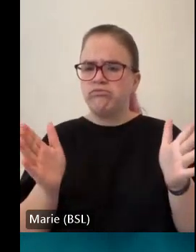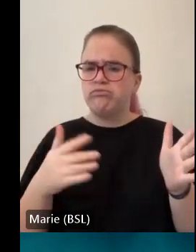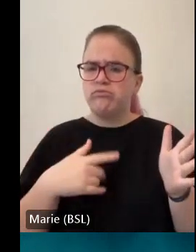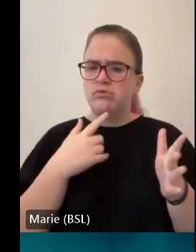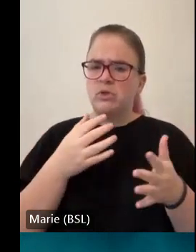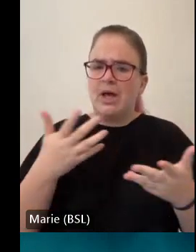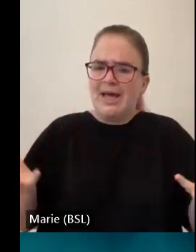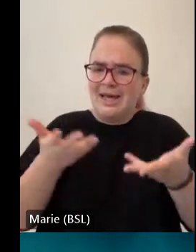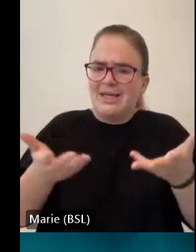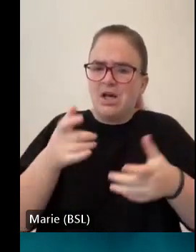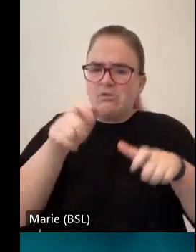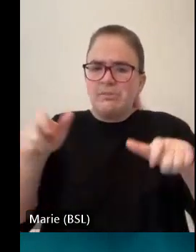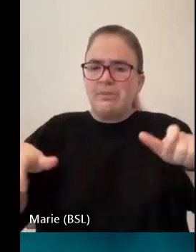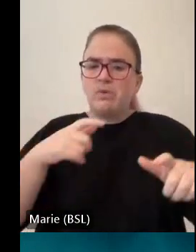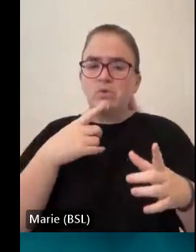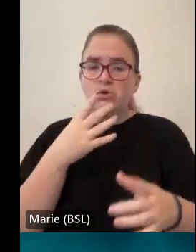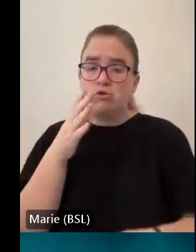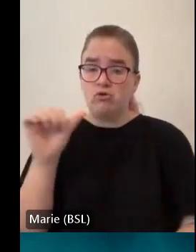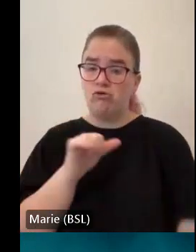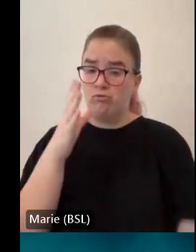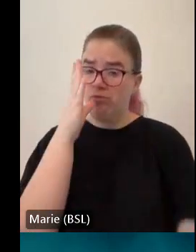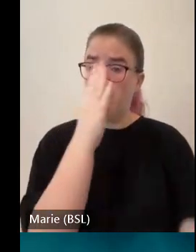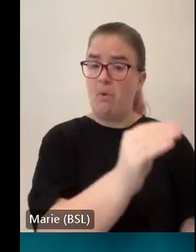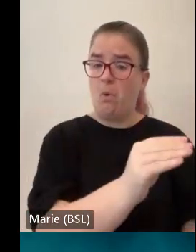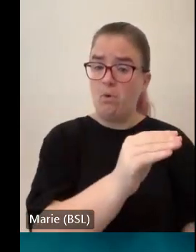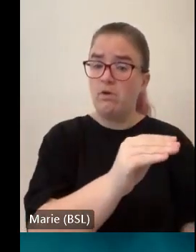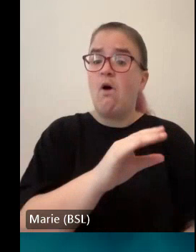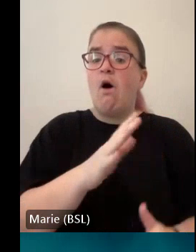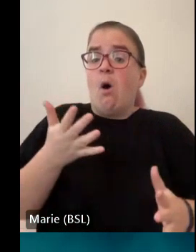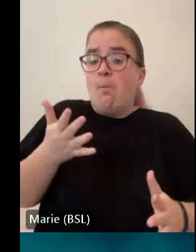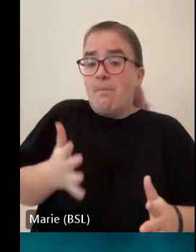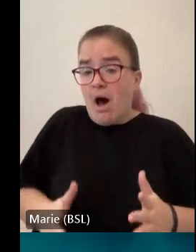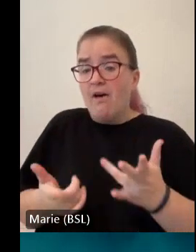behalf of victims and to have those interventions with romance